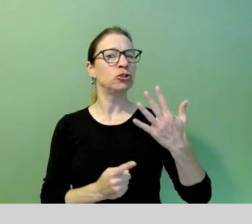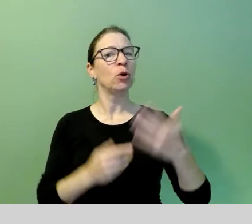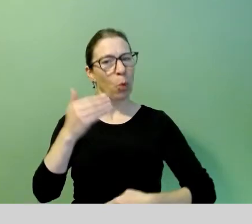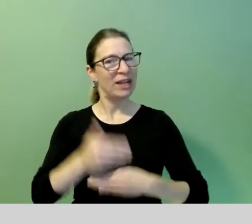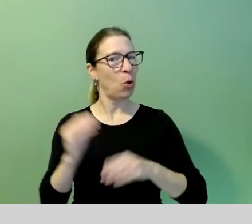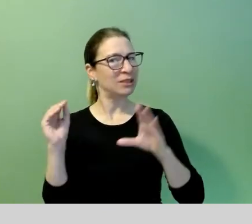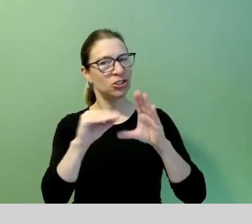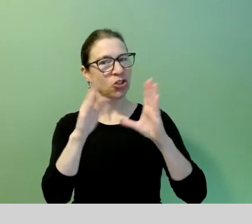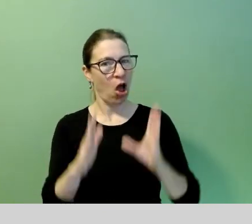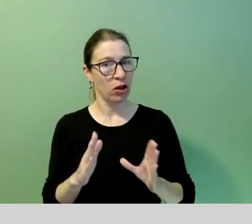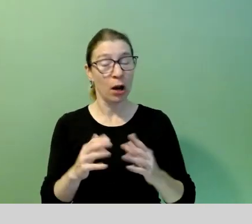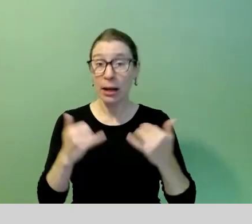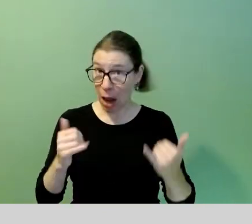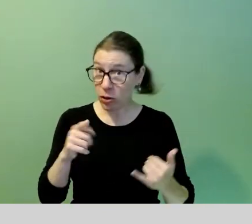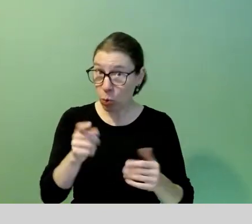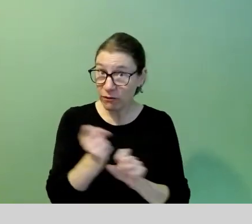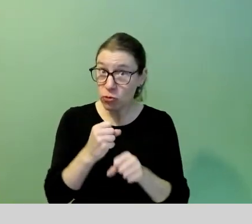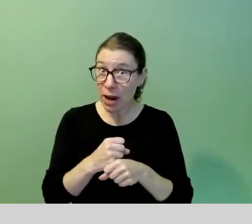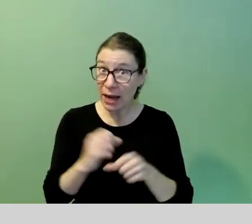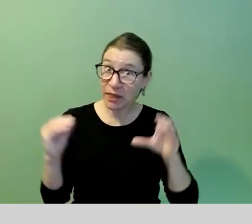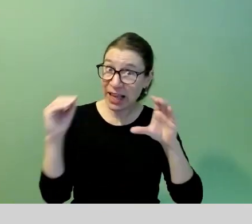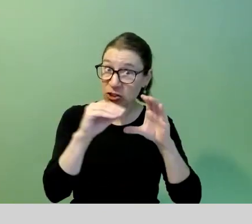Now that we've created our installer, it's time to test it.